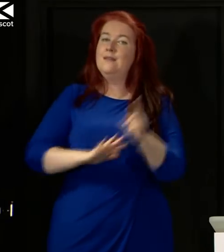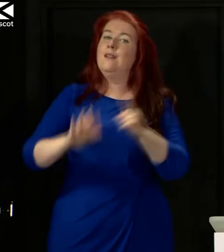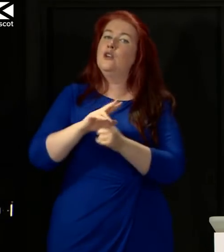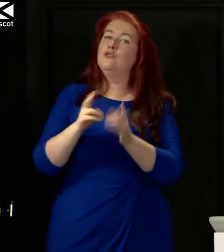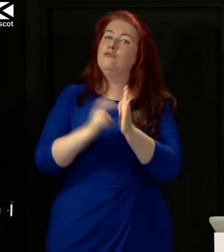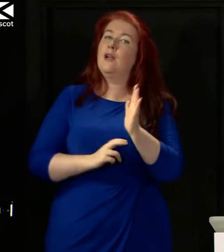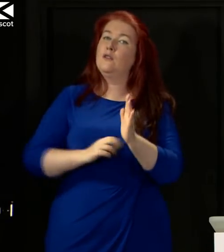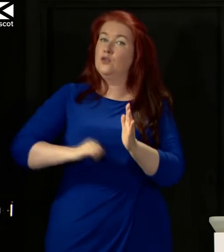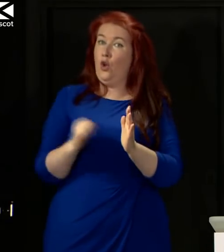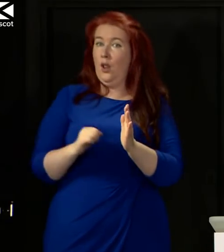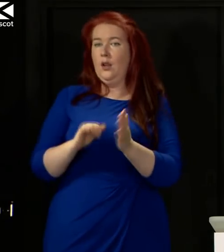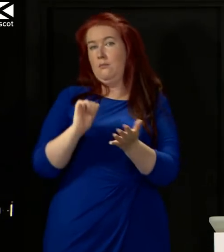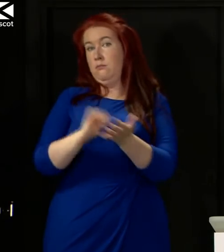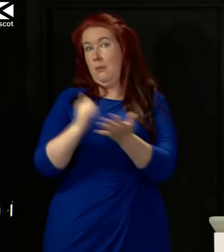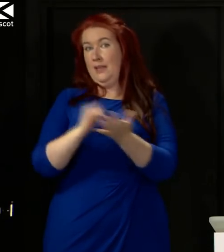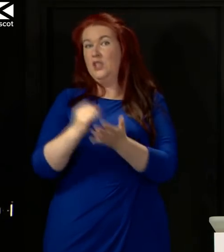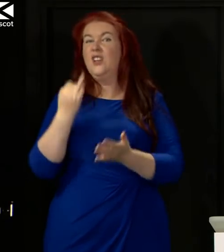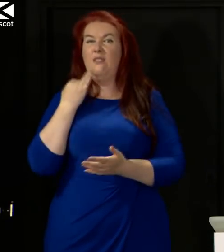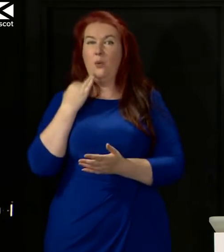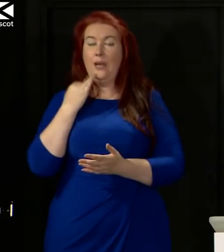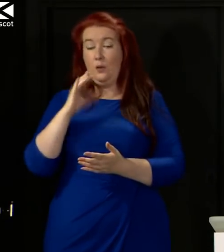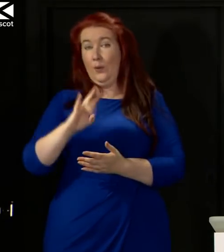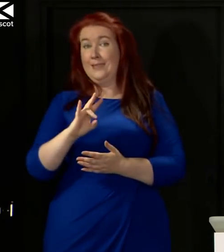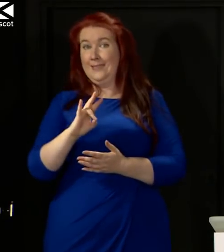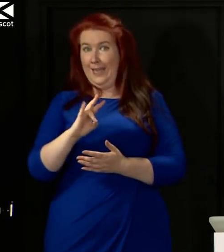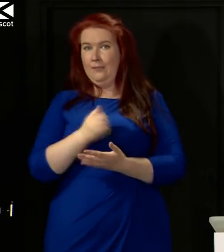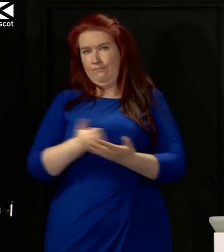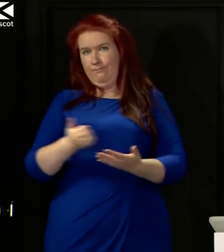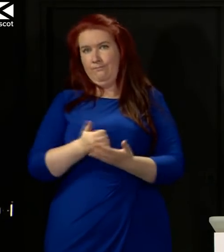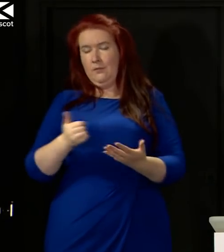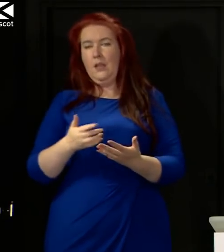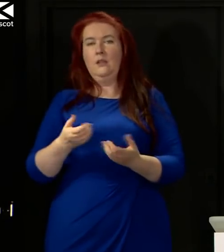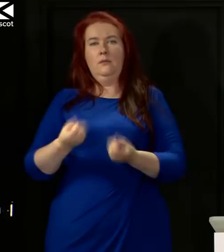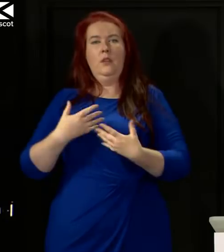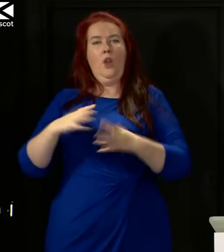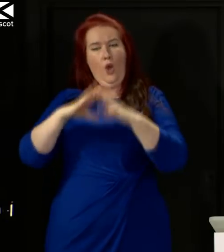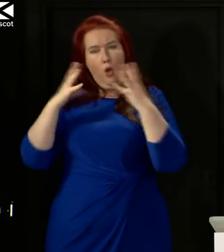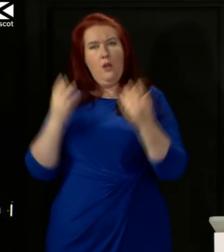Records of Scotland which gives us the total number of deaths, both those confirmed through